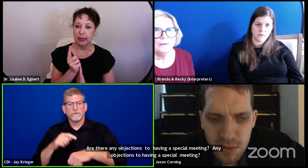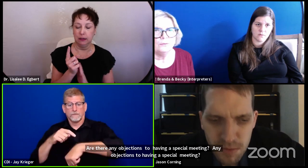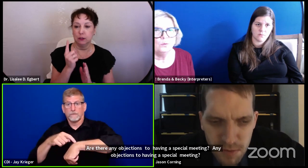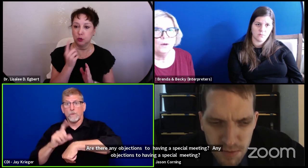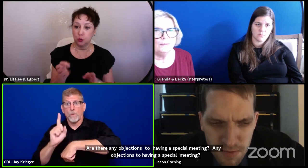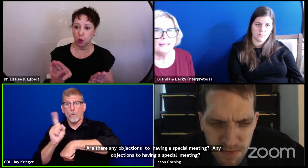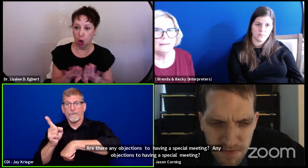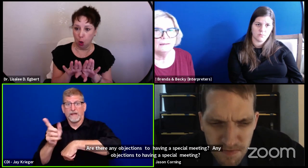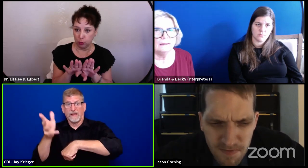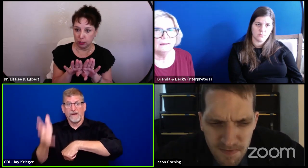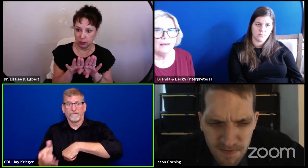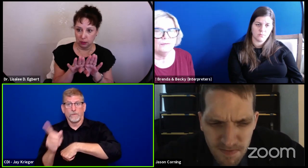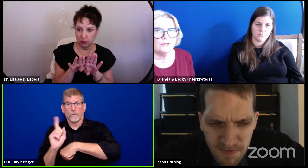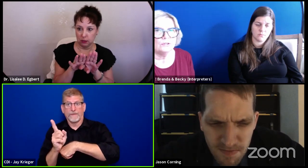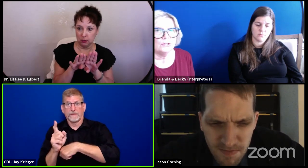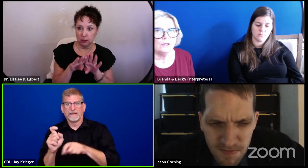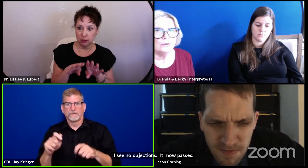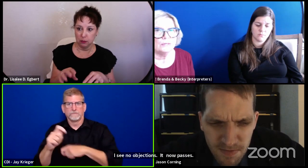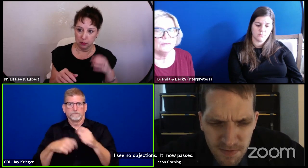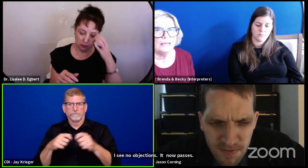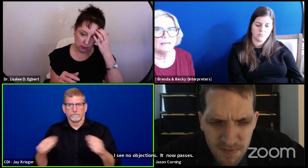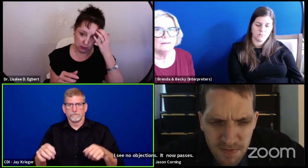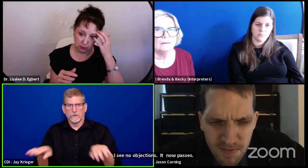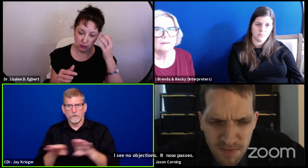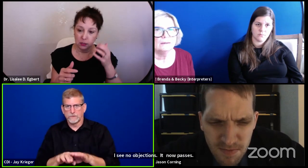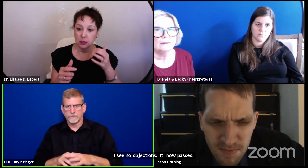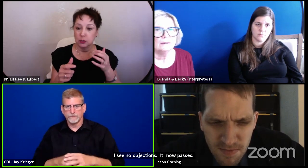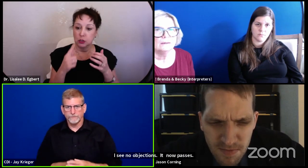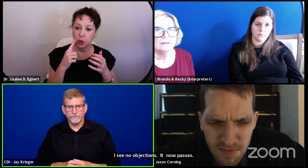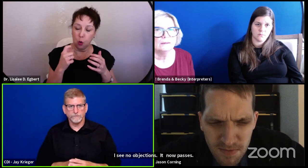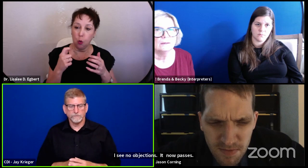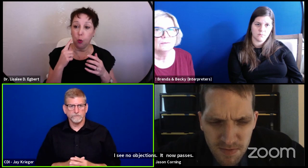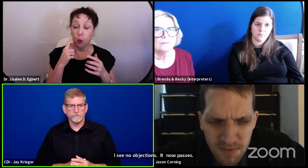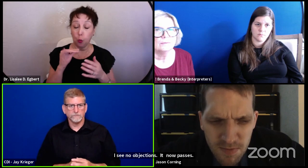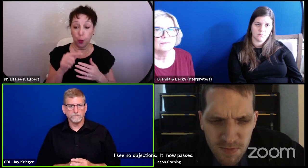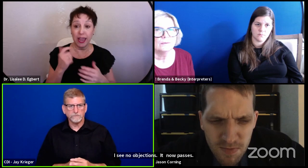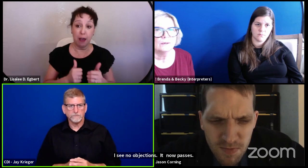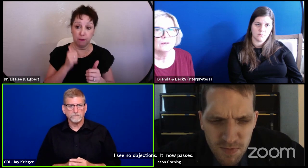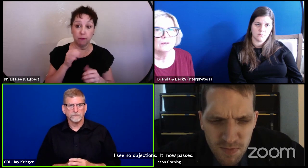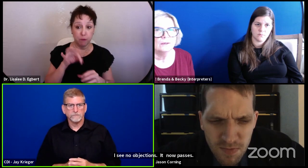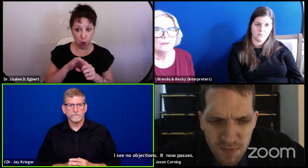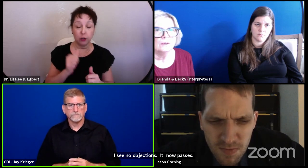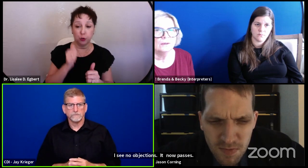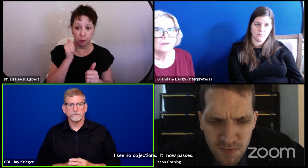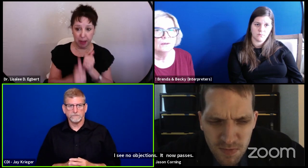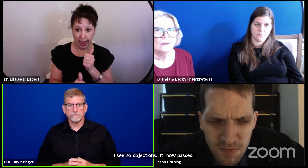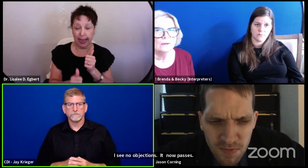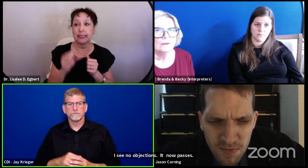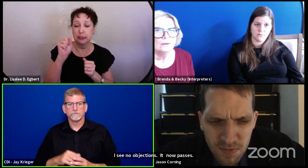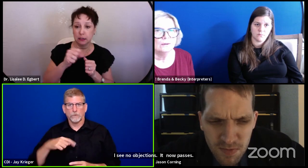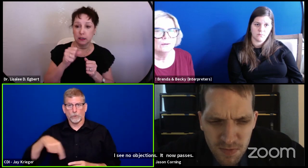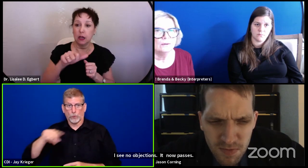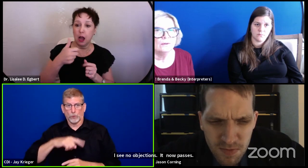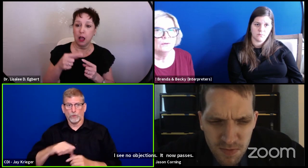We have one minute left to close the meeting.